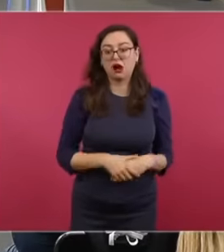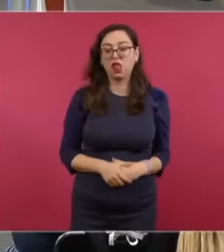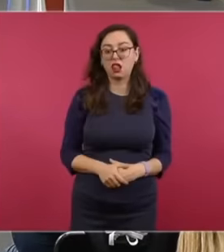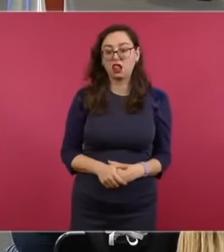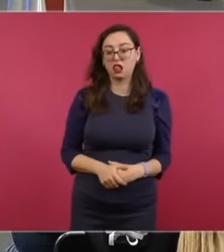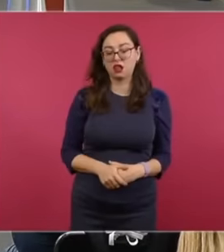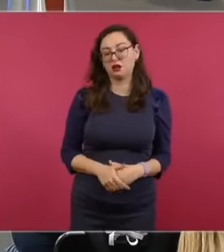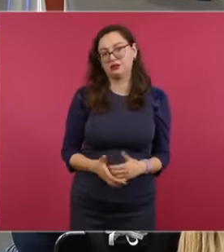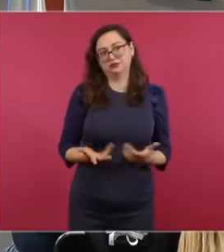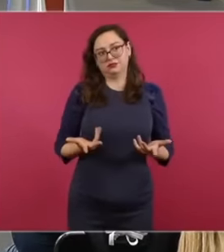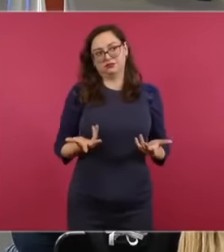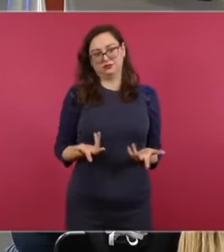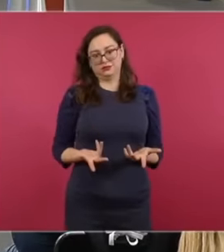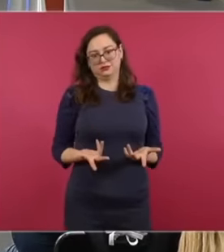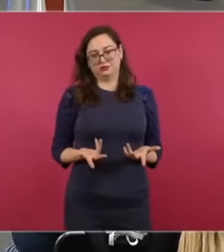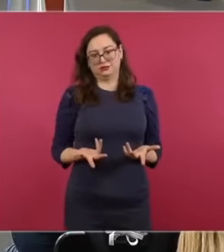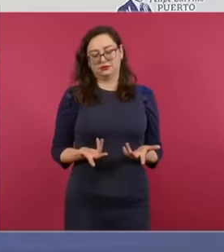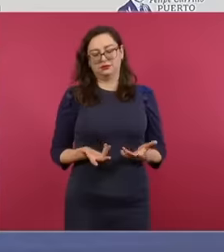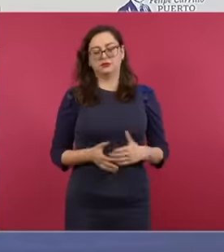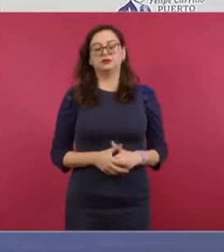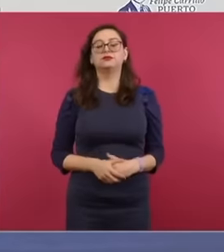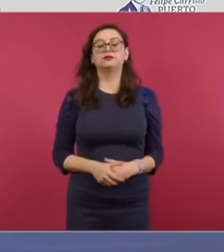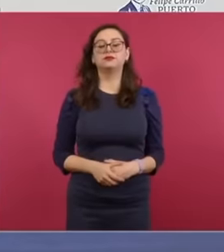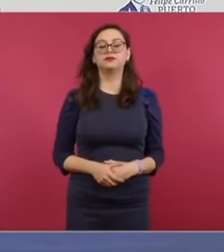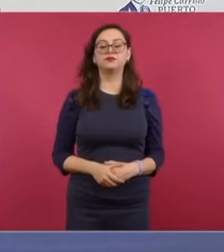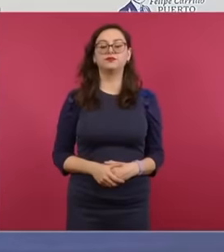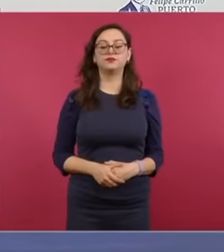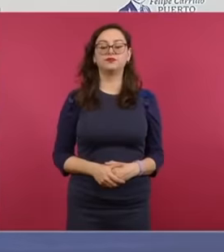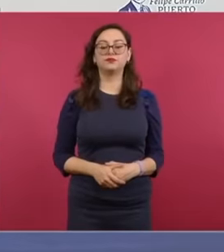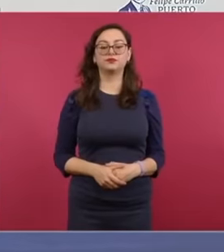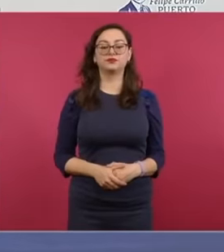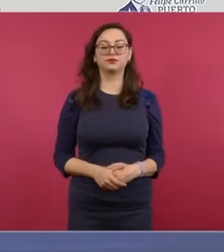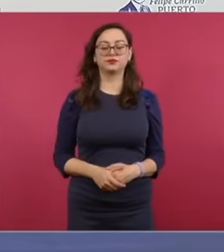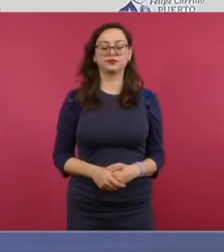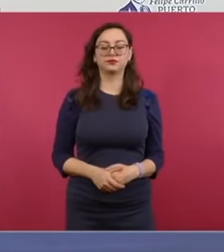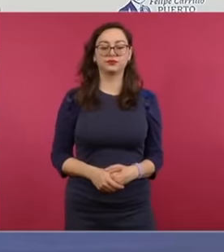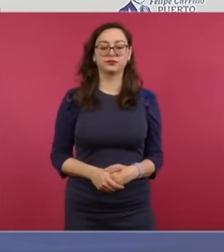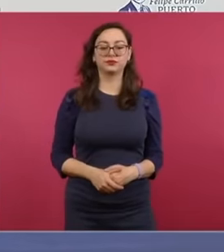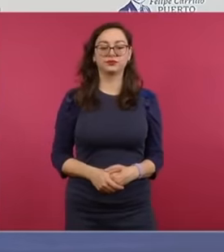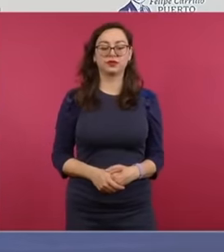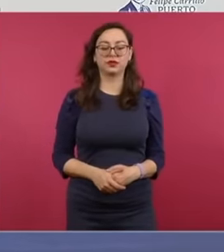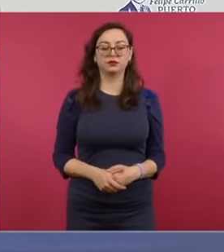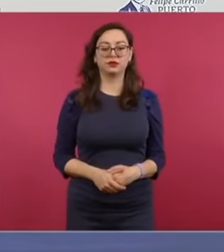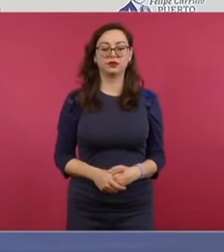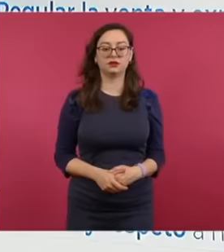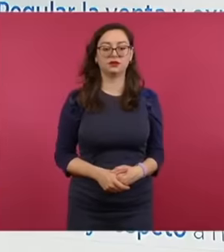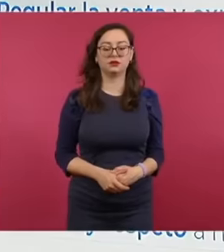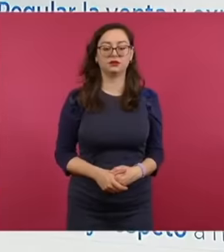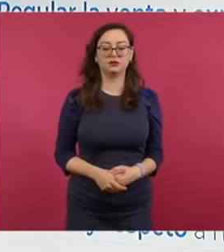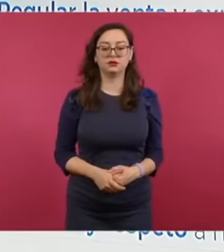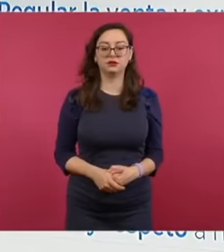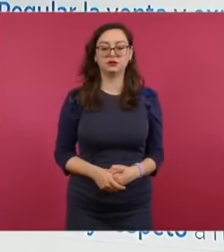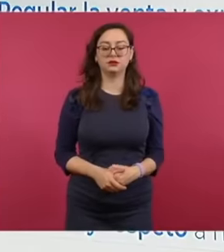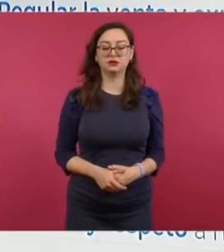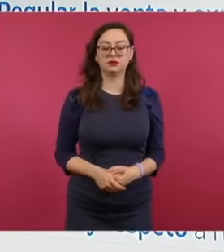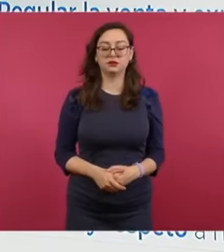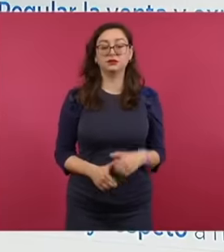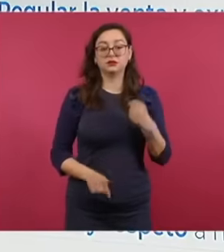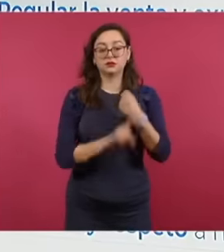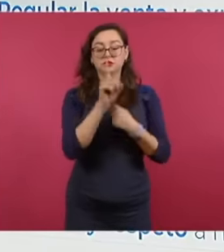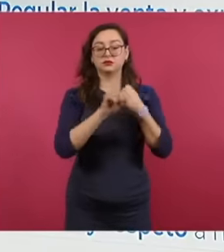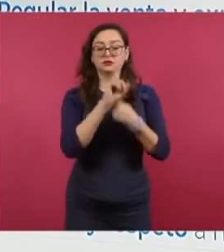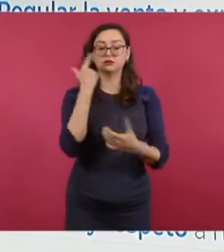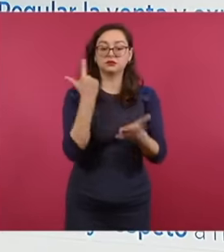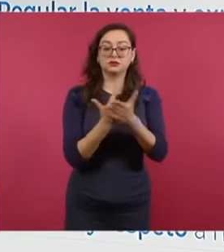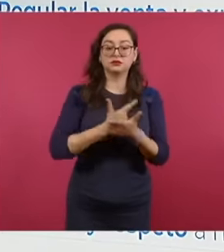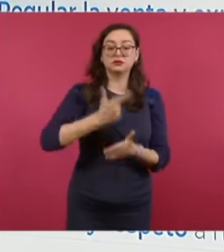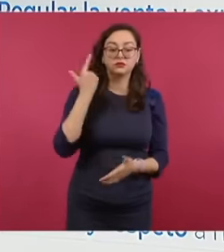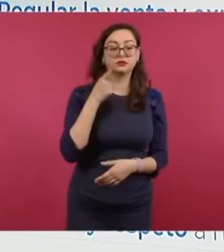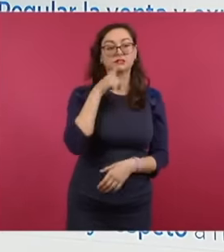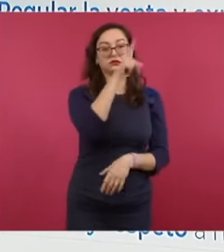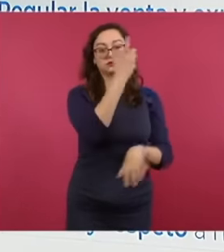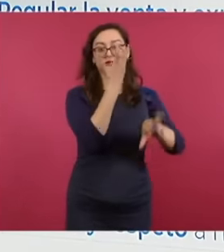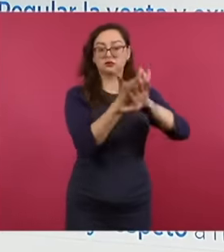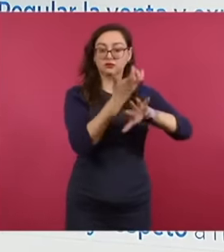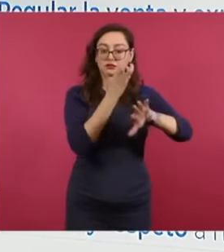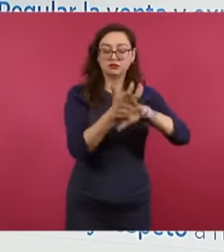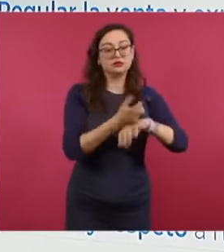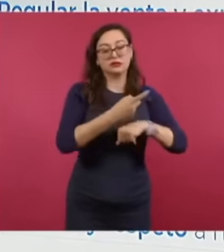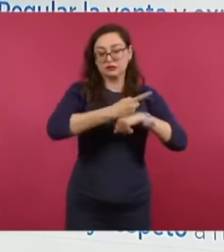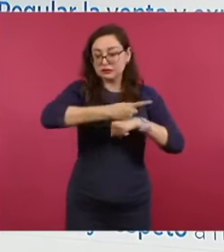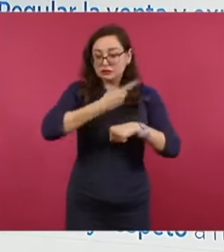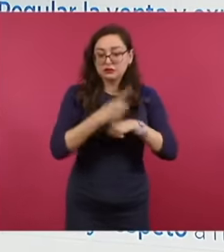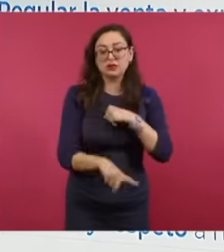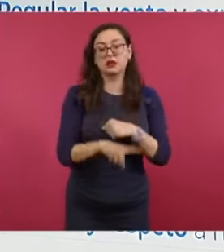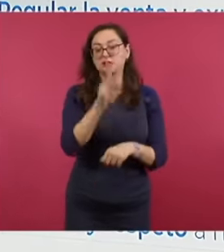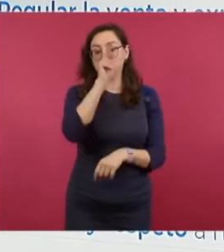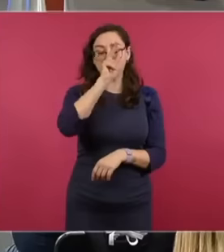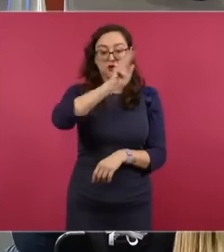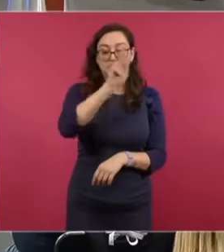problem of United States for the damage it causes to its young people And what